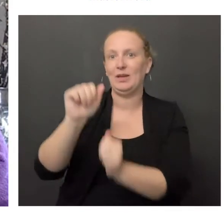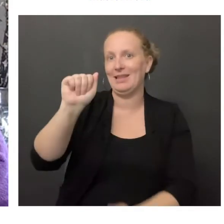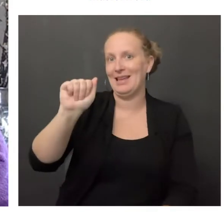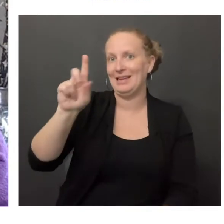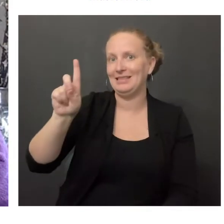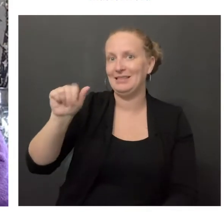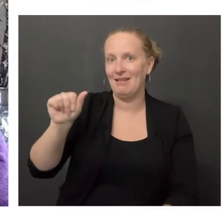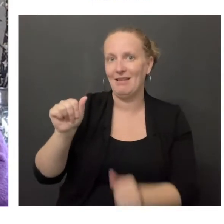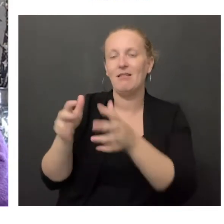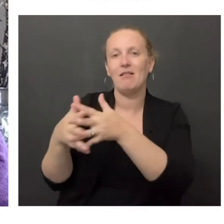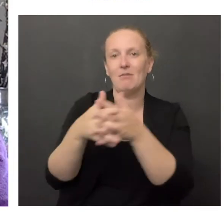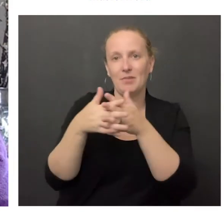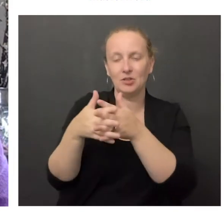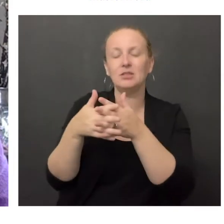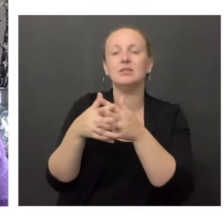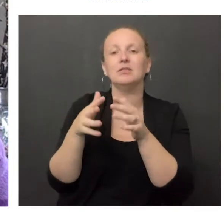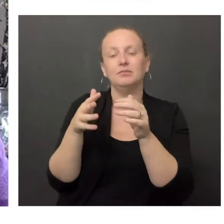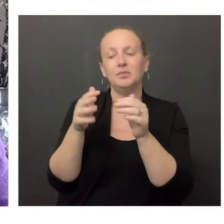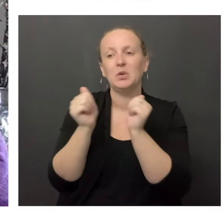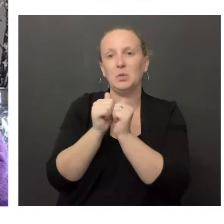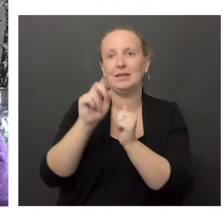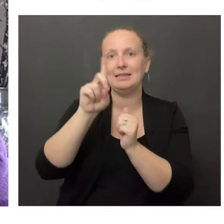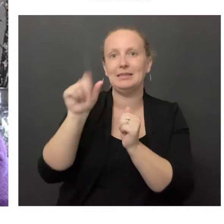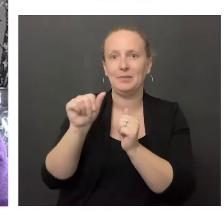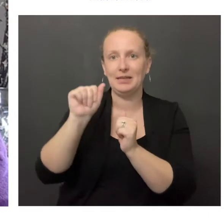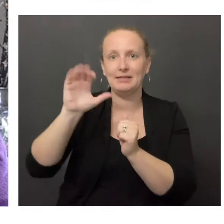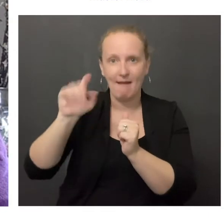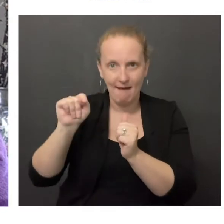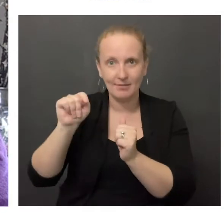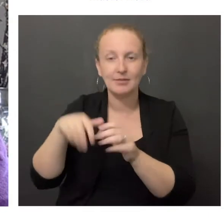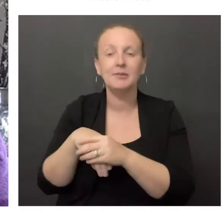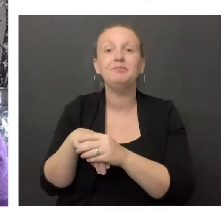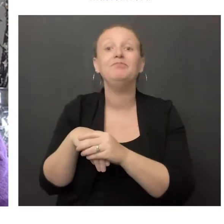then was reiterated with the Affordable Care Act with, with President Obama.